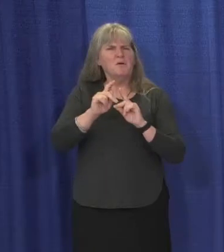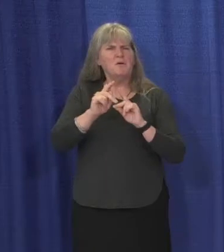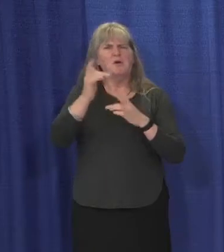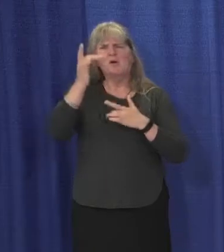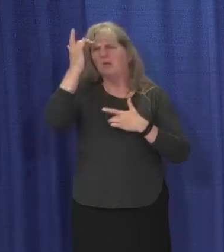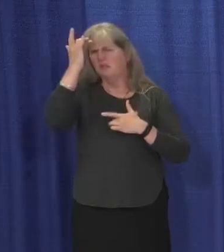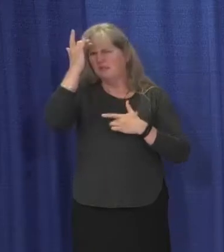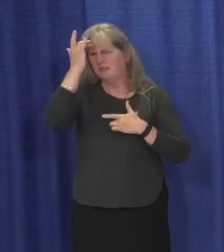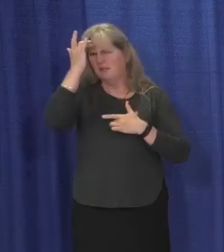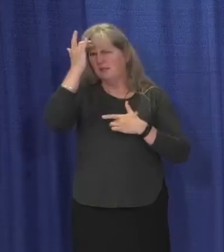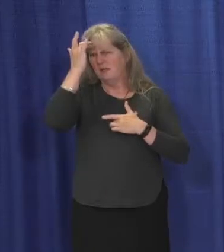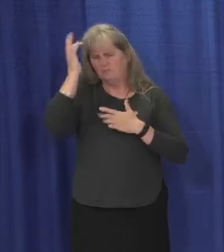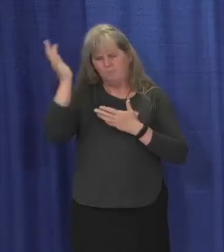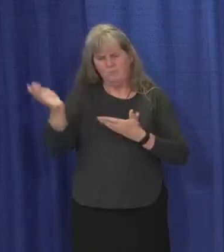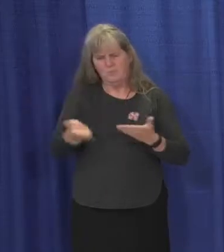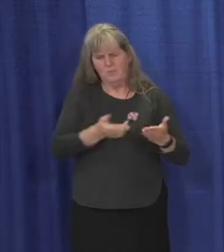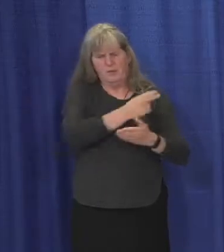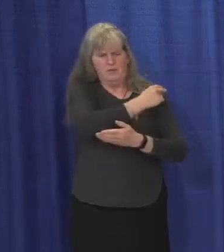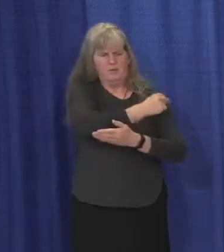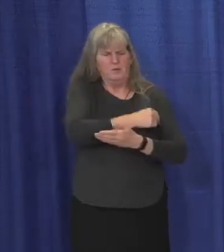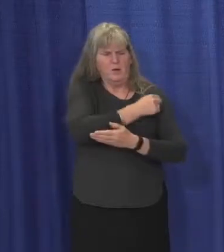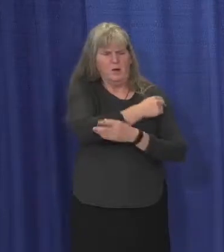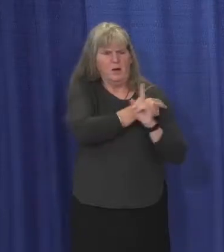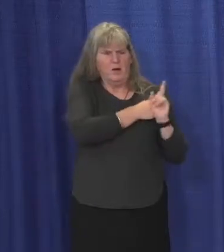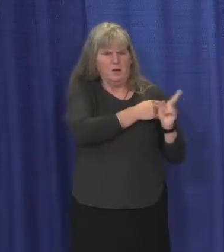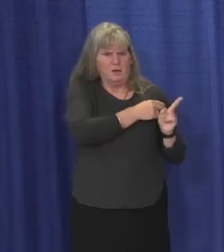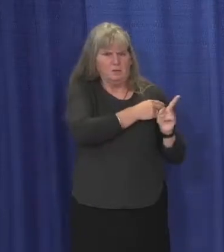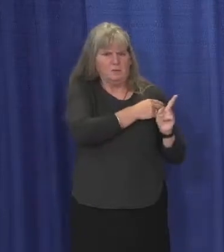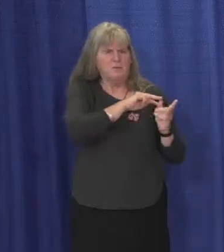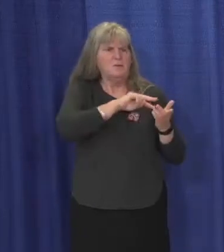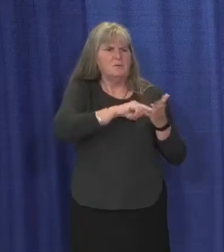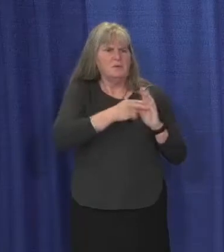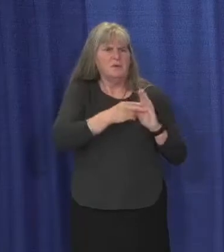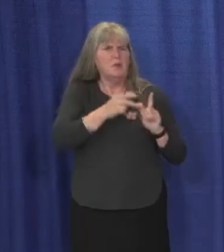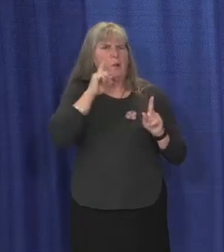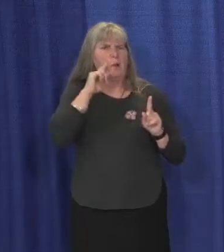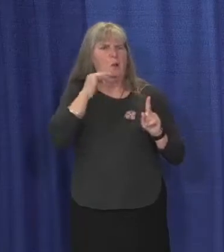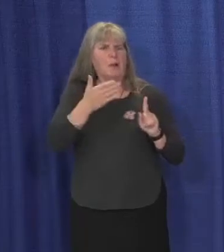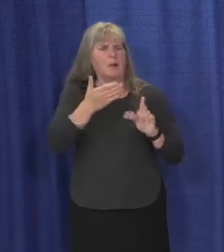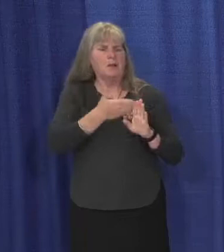and hospitalized cases and what that tells you is there has been